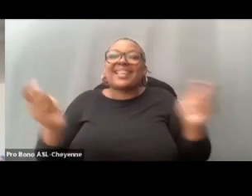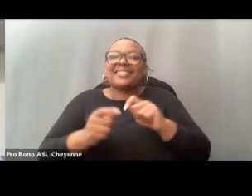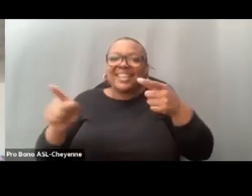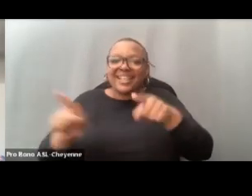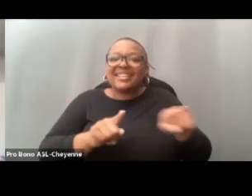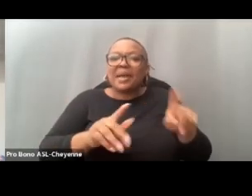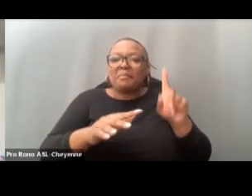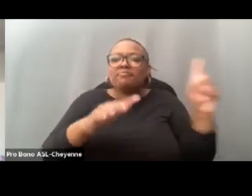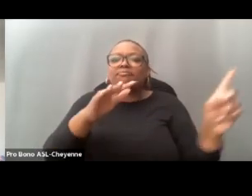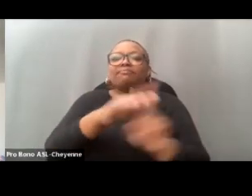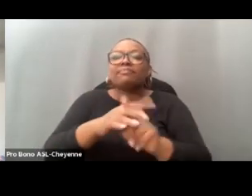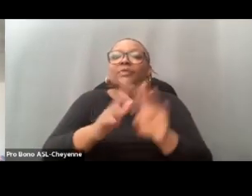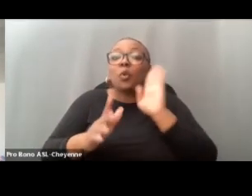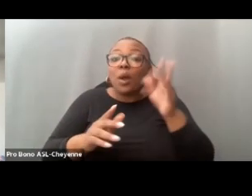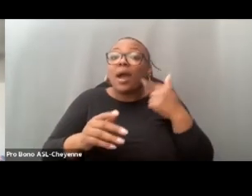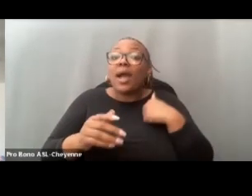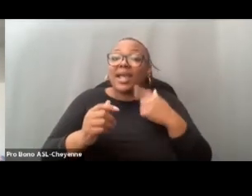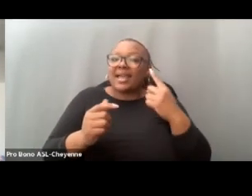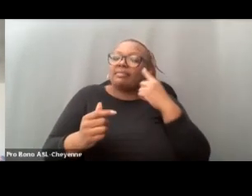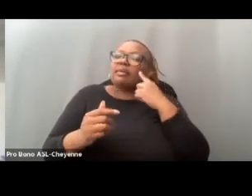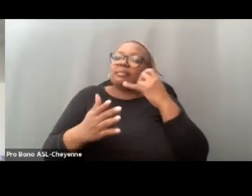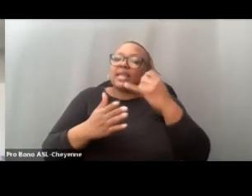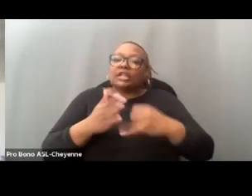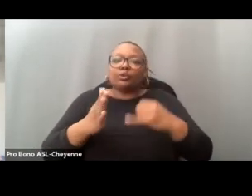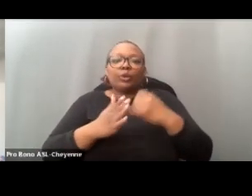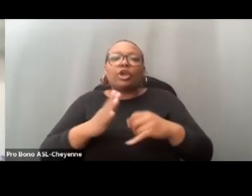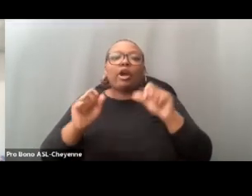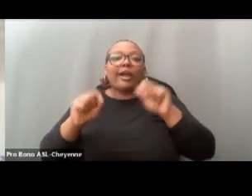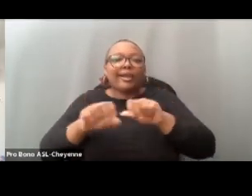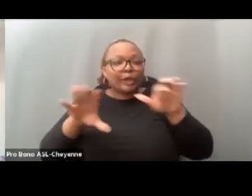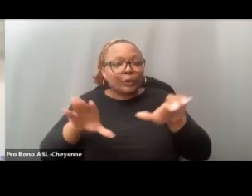And that's, I think, what the arts can do.